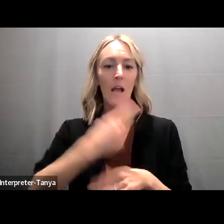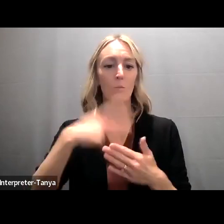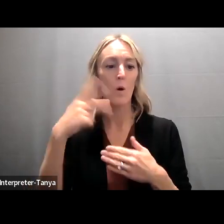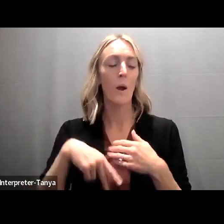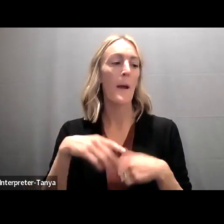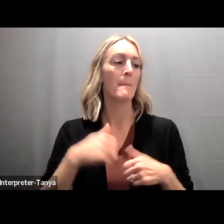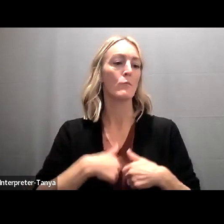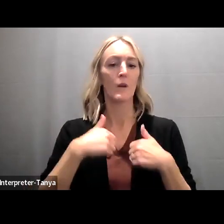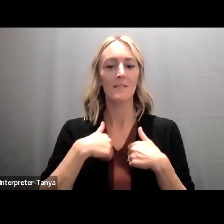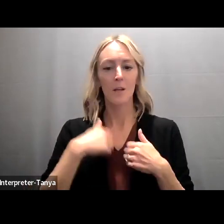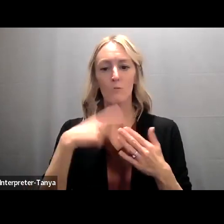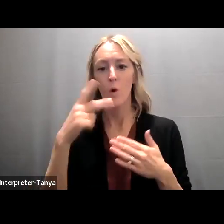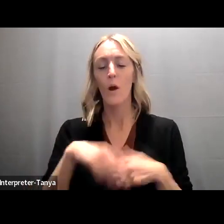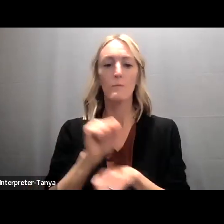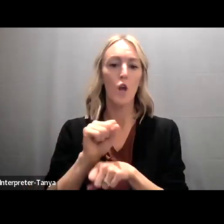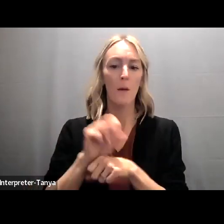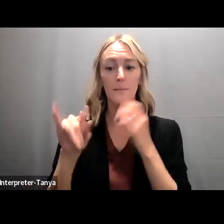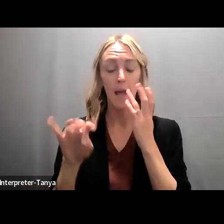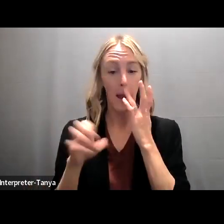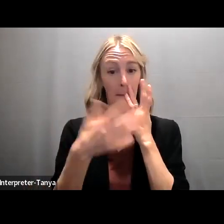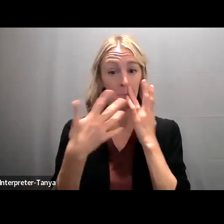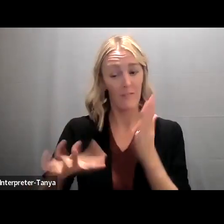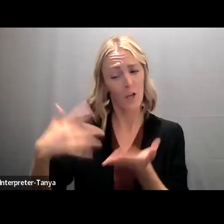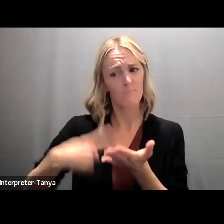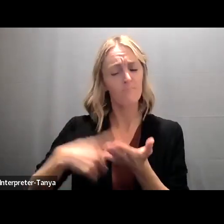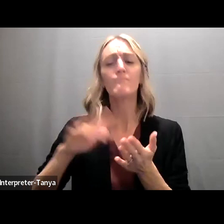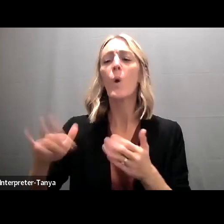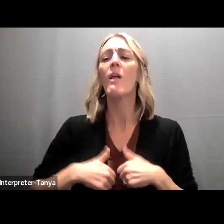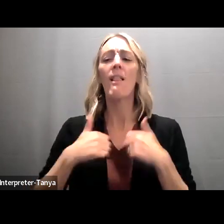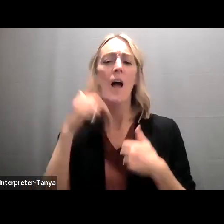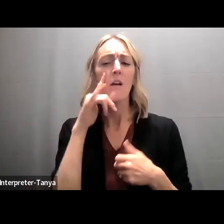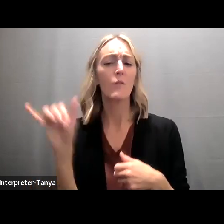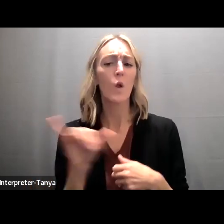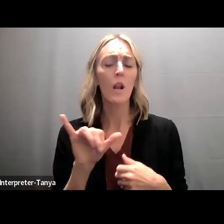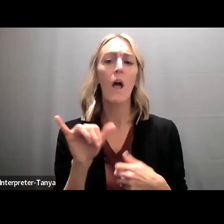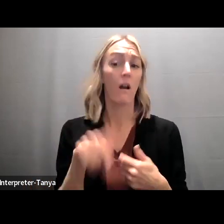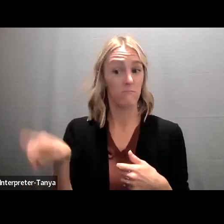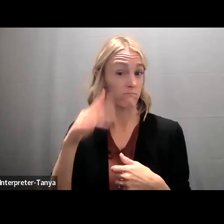job sites, have you talked to them about where their lives are like in these settings? Are they aware of what their rights are?